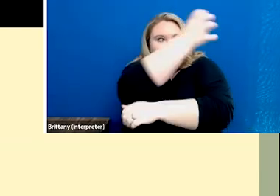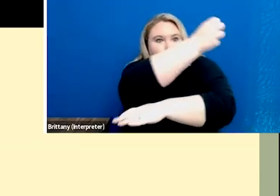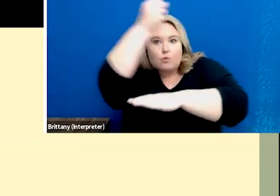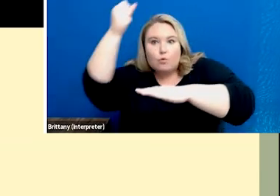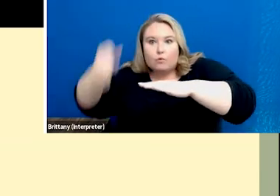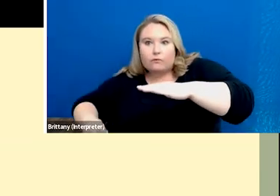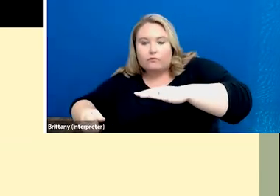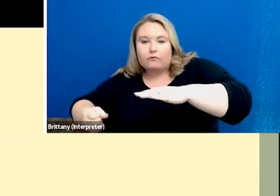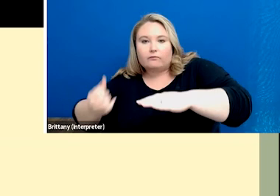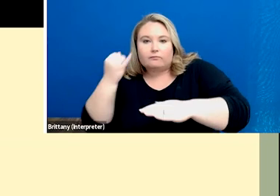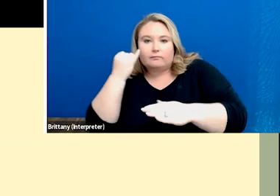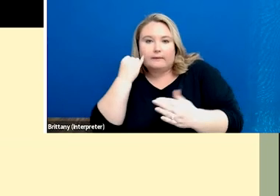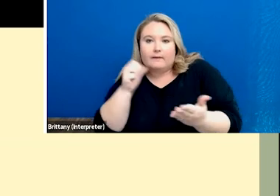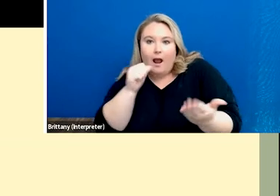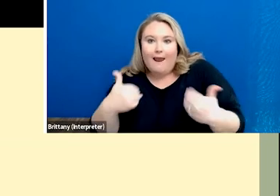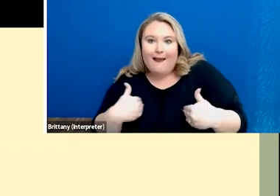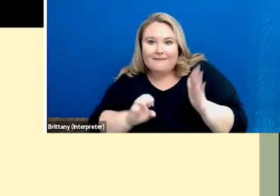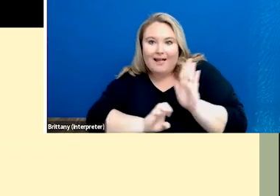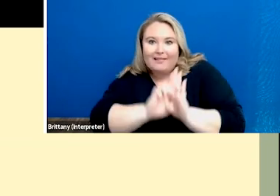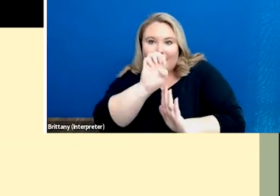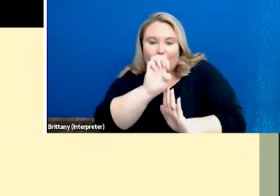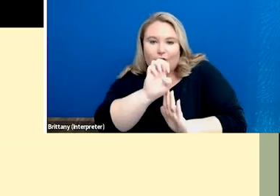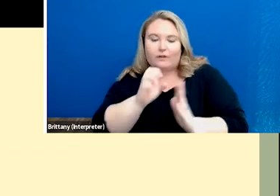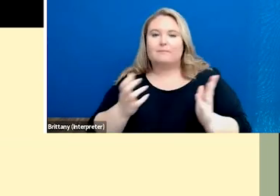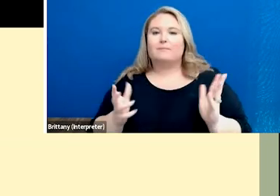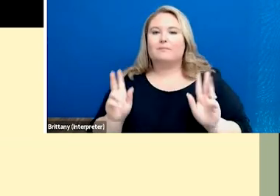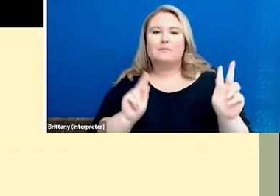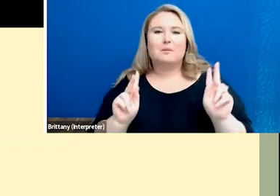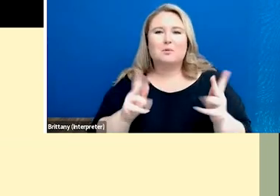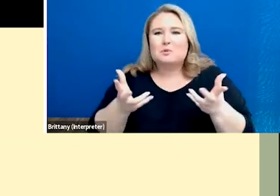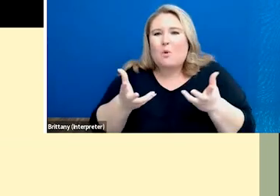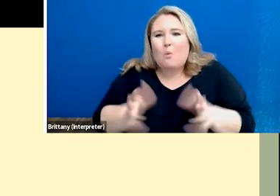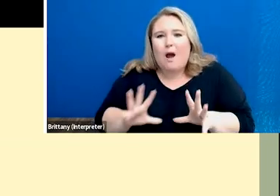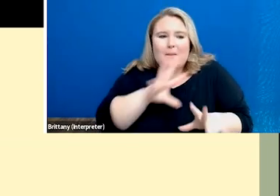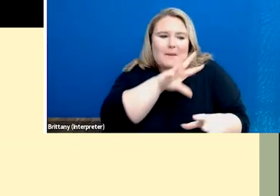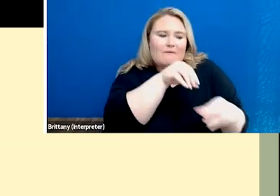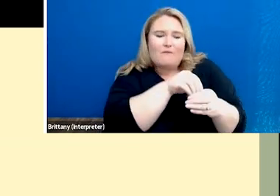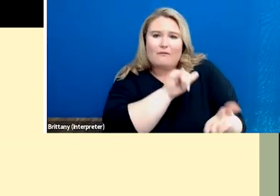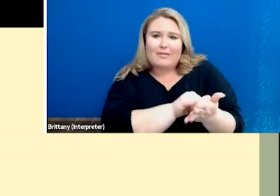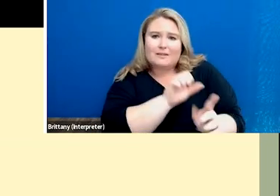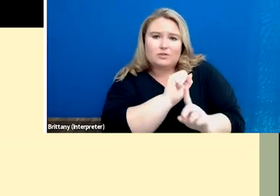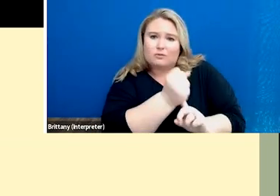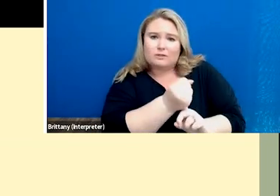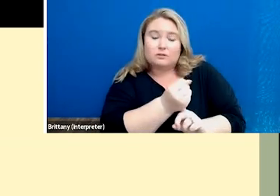And nobody wants to be in that situation or if there's an emergency and they say,